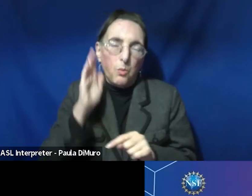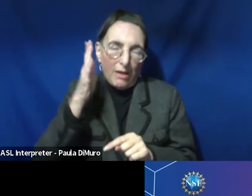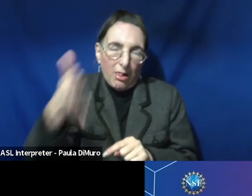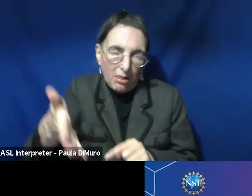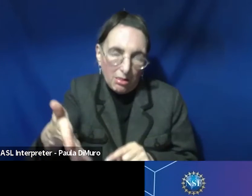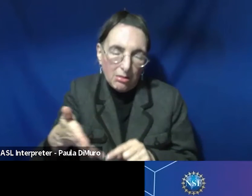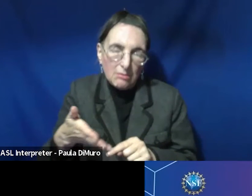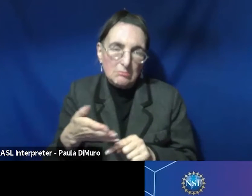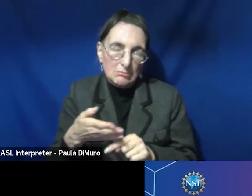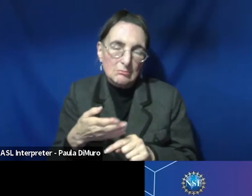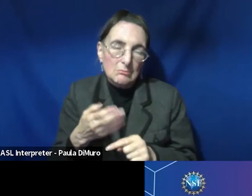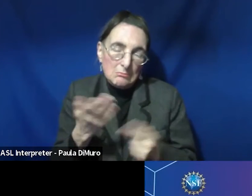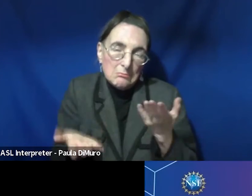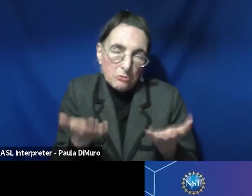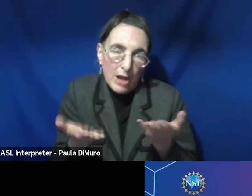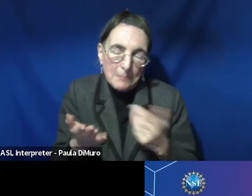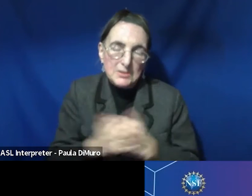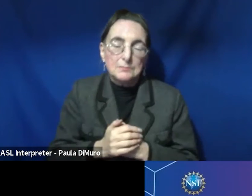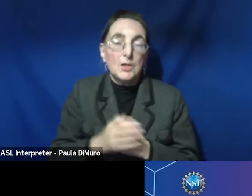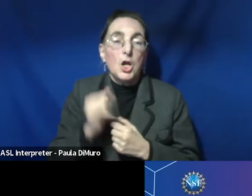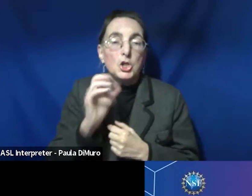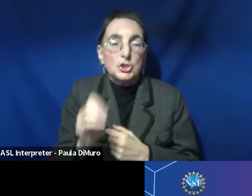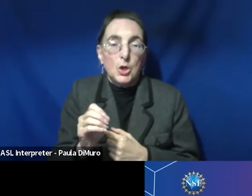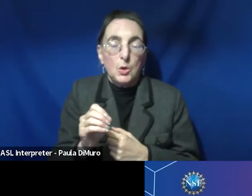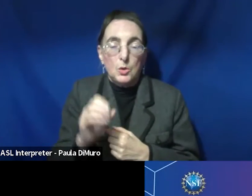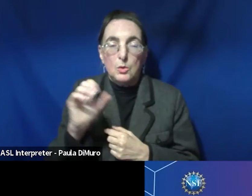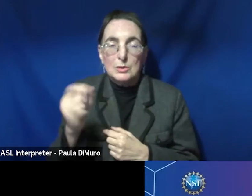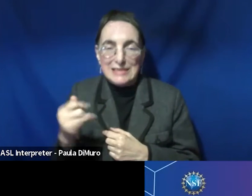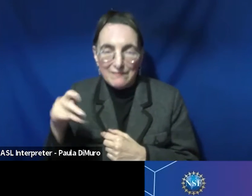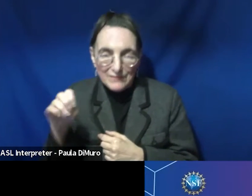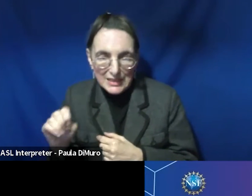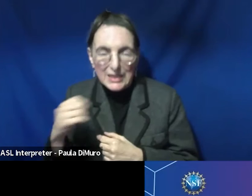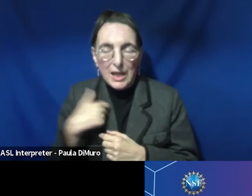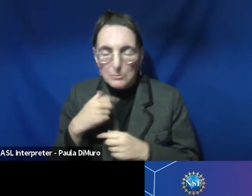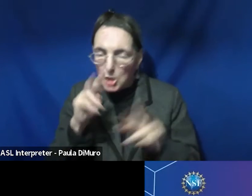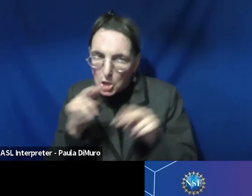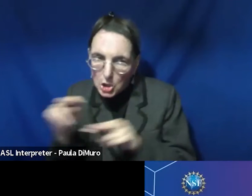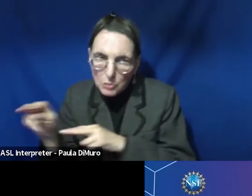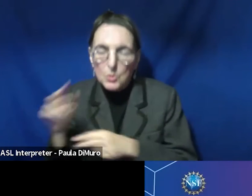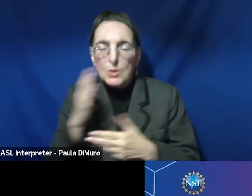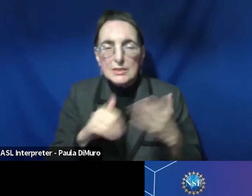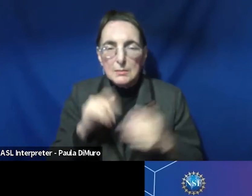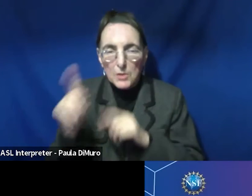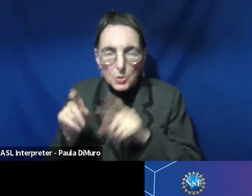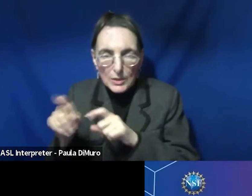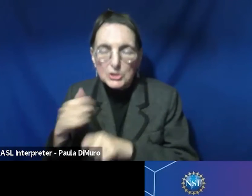Okay. So, Stephanie, I'm going to go through some of the questions that we've marked to discuss live.